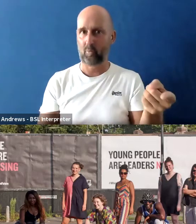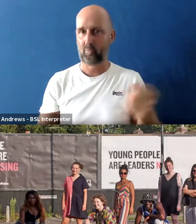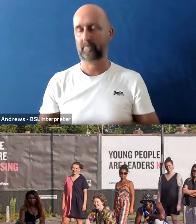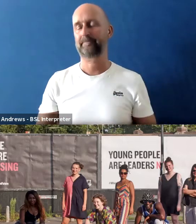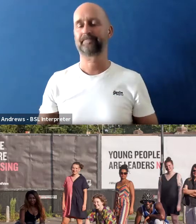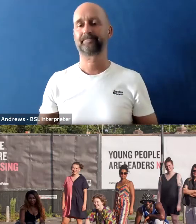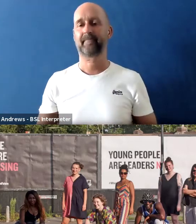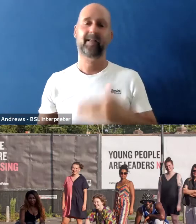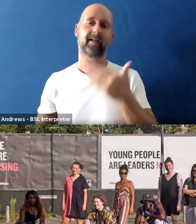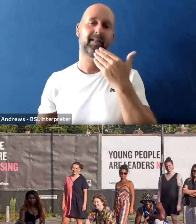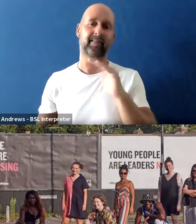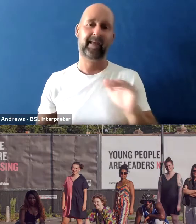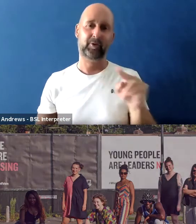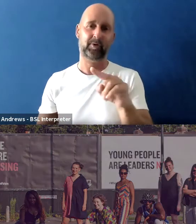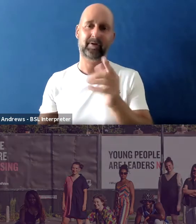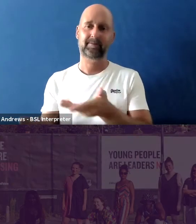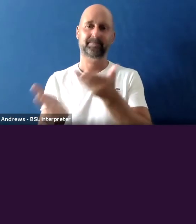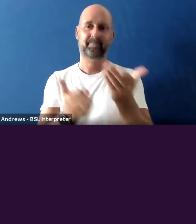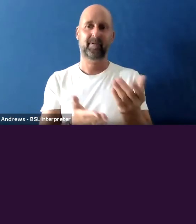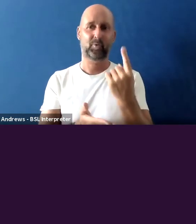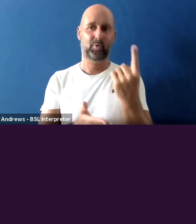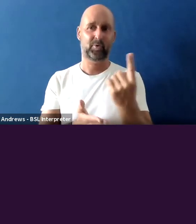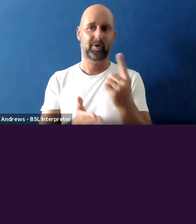Thank you and I'd like to hand over to Jade Montserrat.